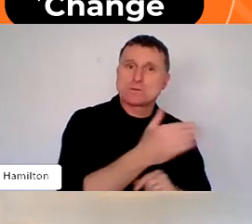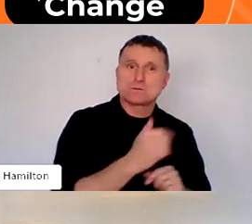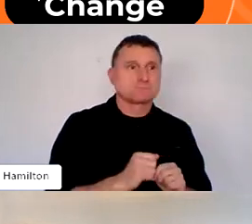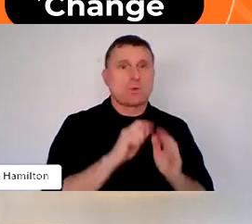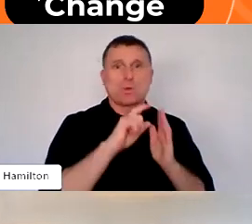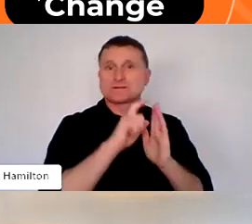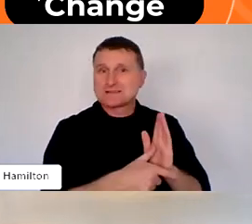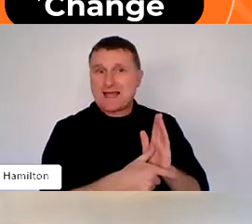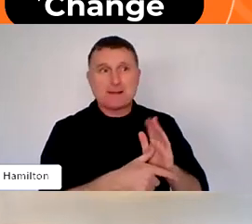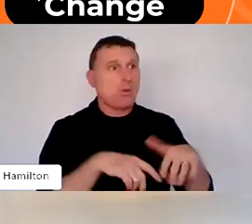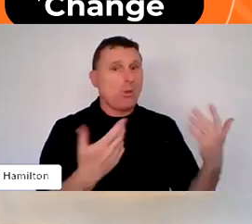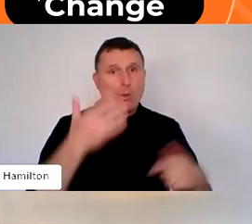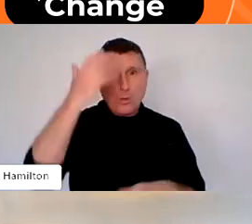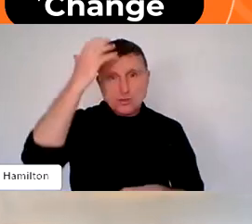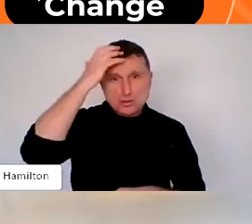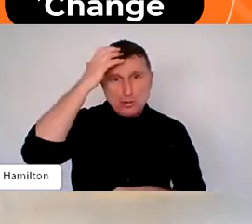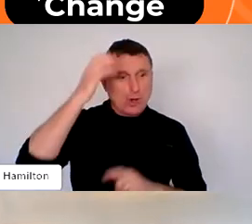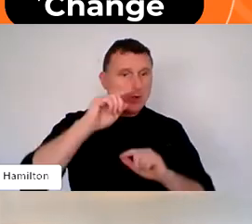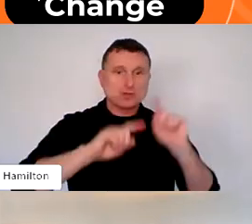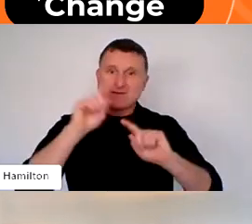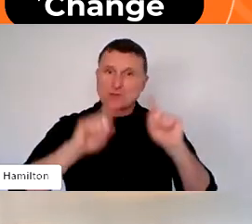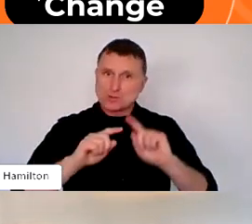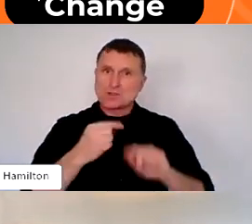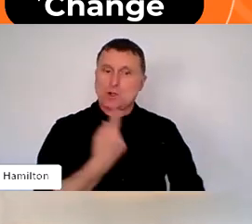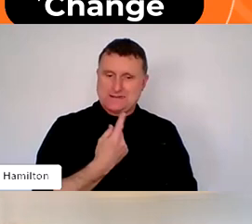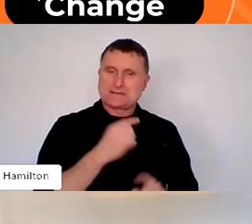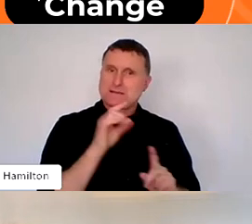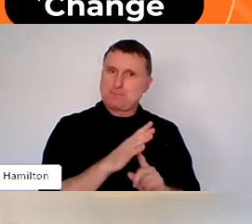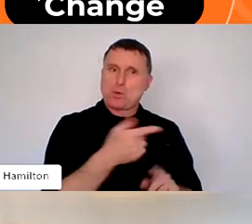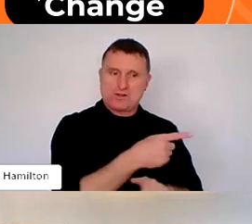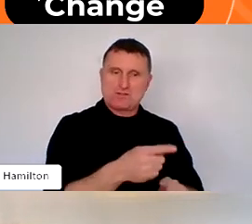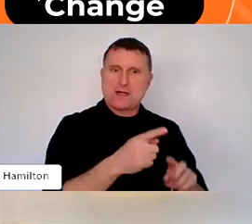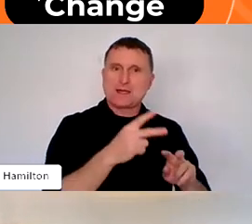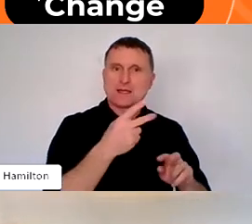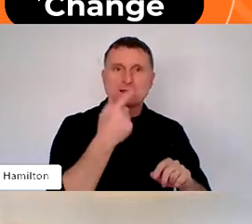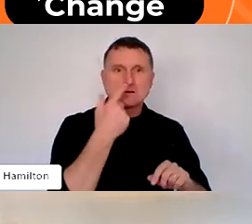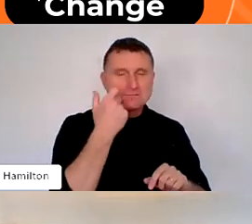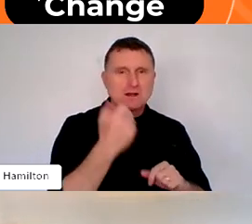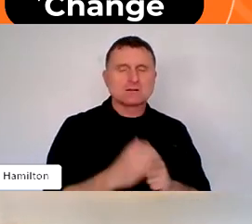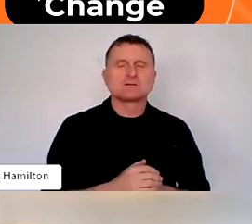neurodivergent identity. The other starting point is our understanding